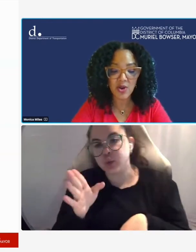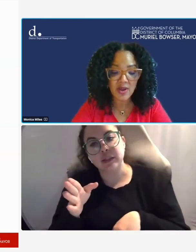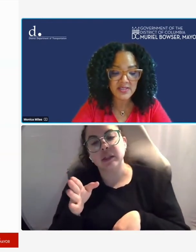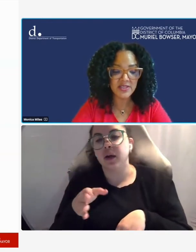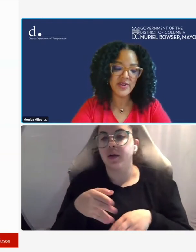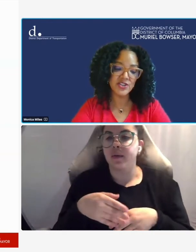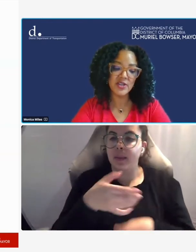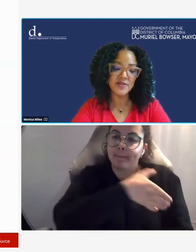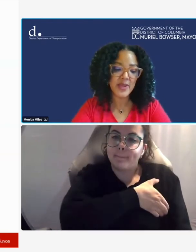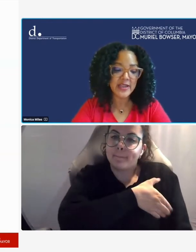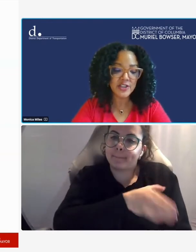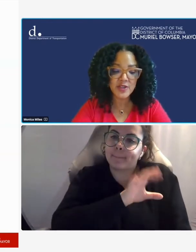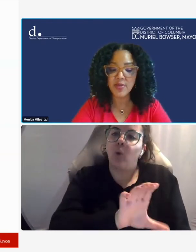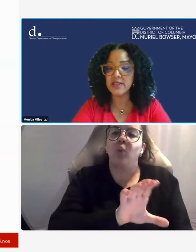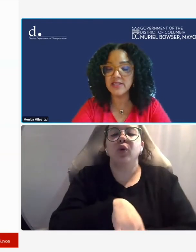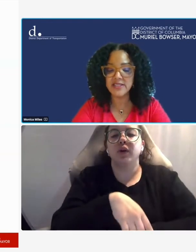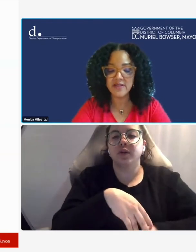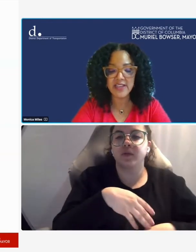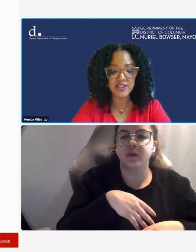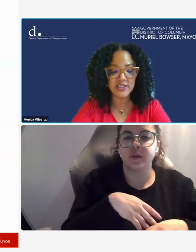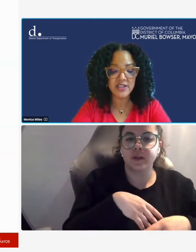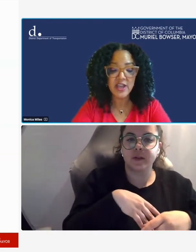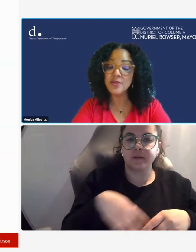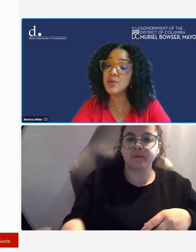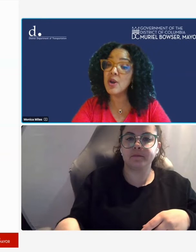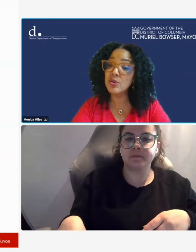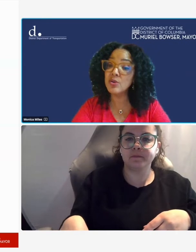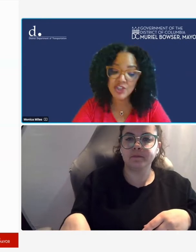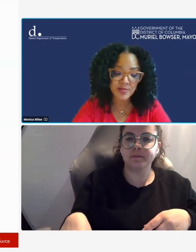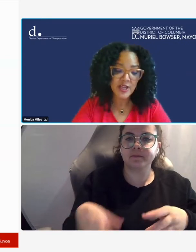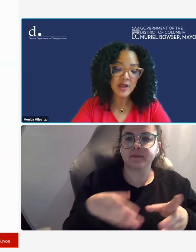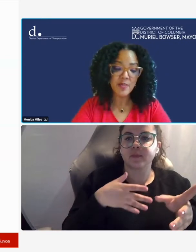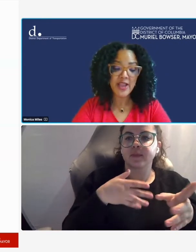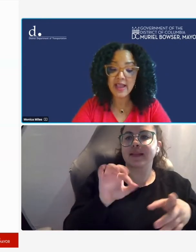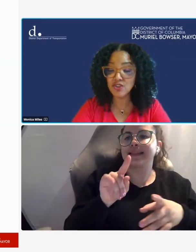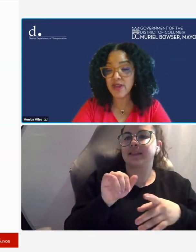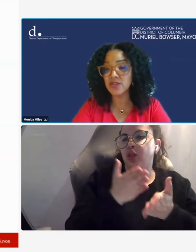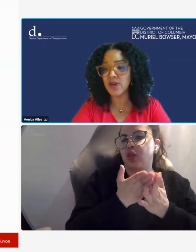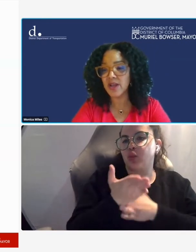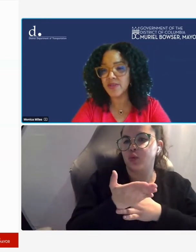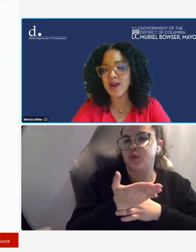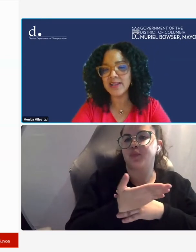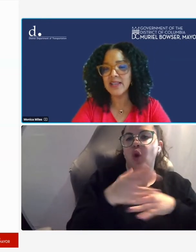the direction of the management and policies of an entity through ownership by contract or otherwise